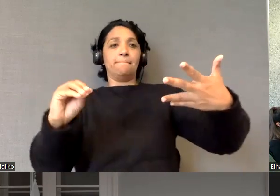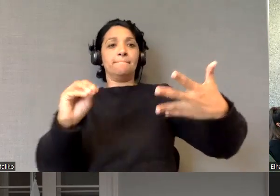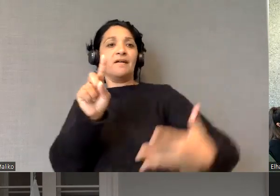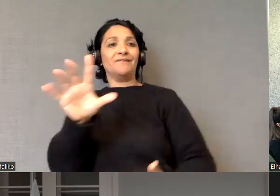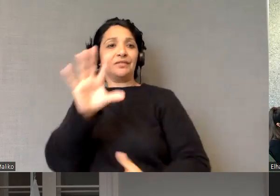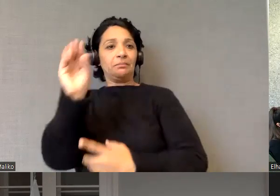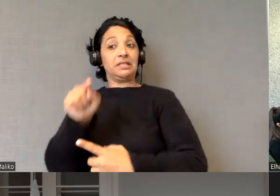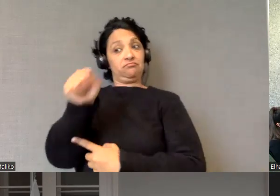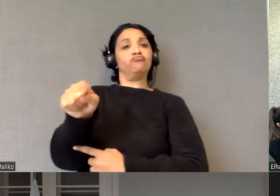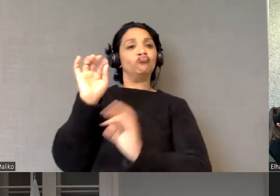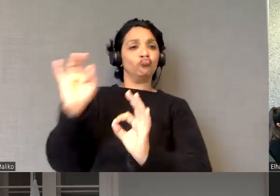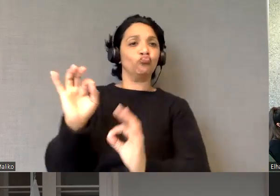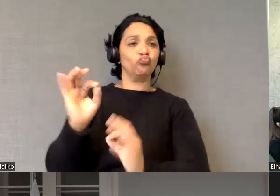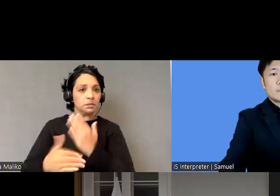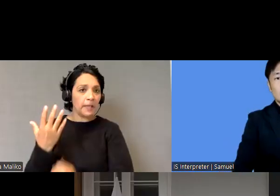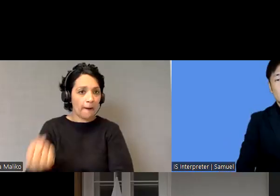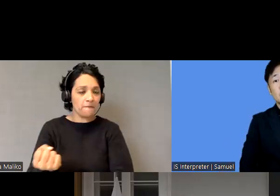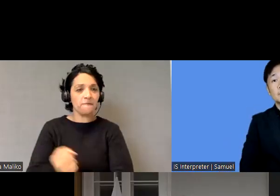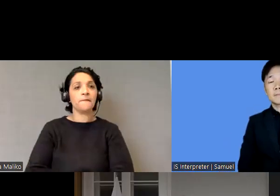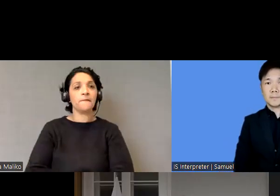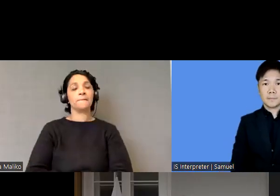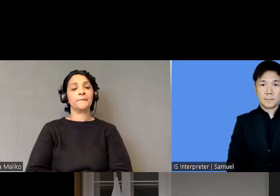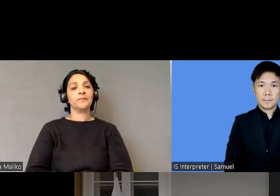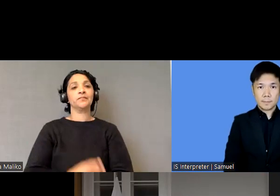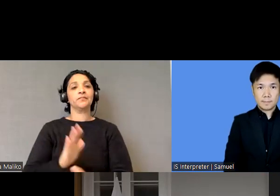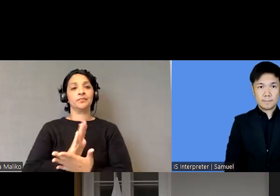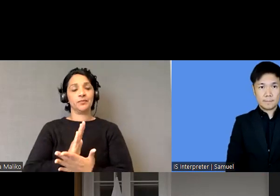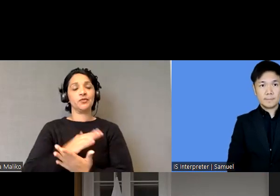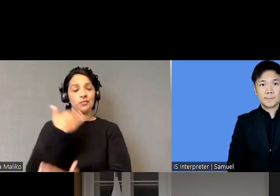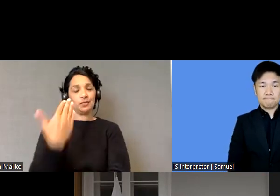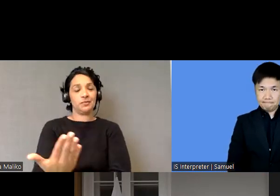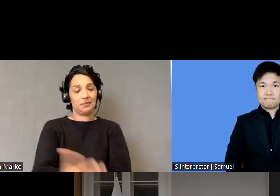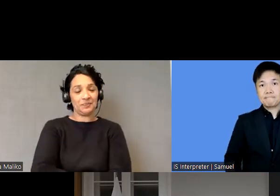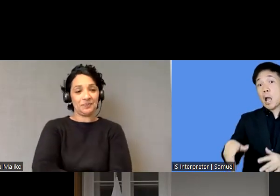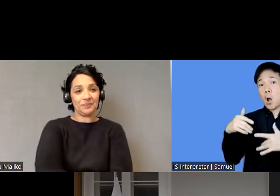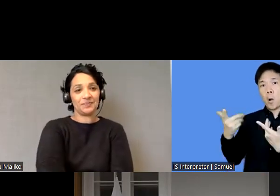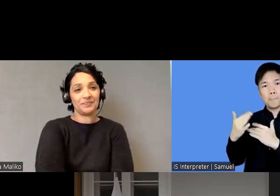Raising awareness and sensitisation at all levels for specific training and collaboration